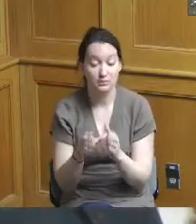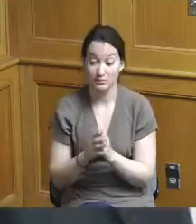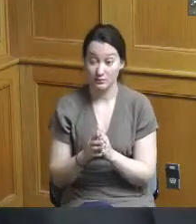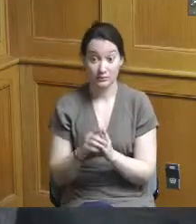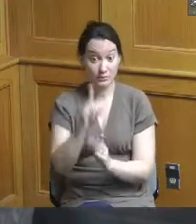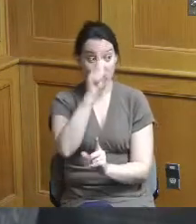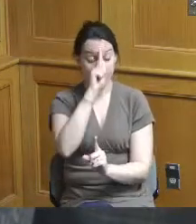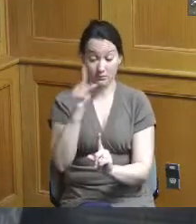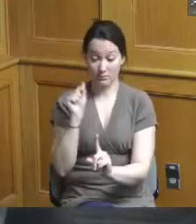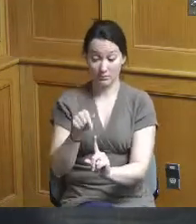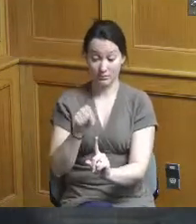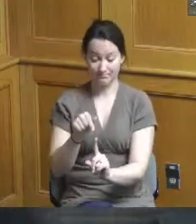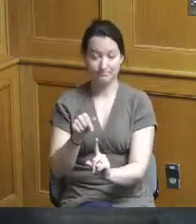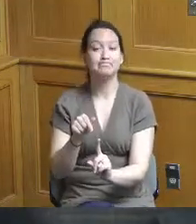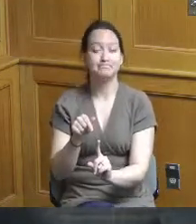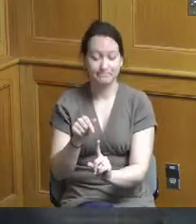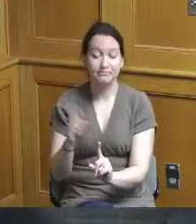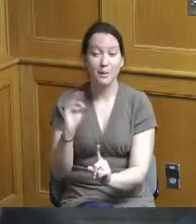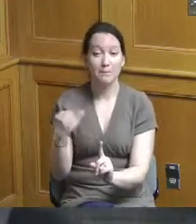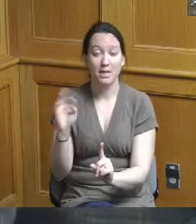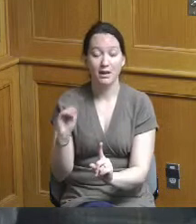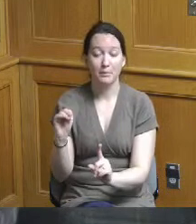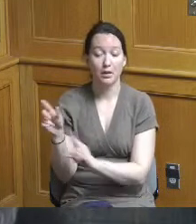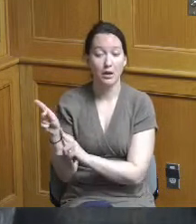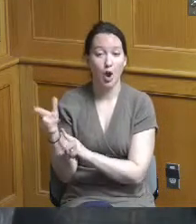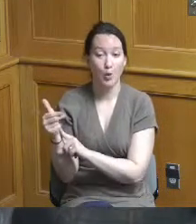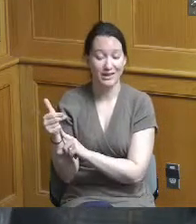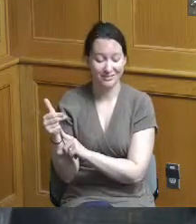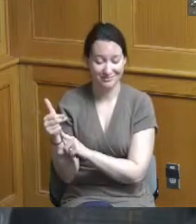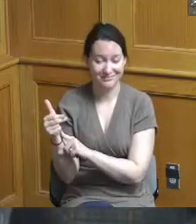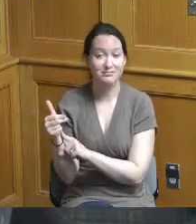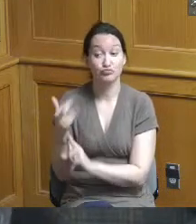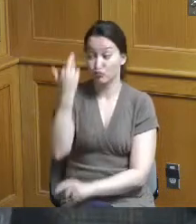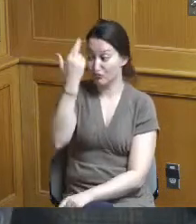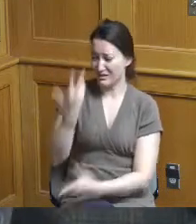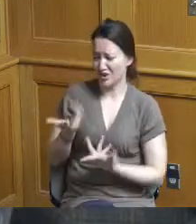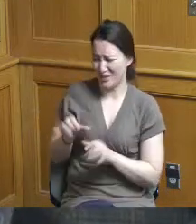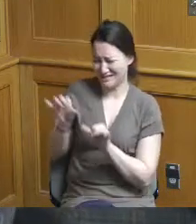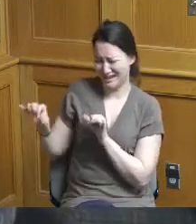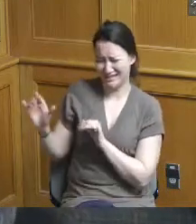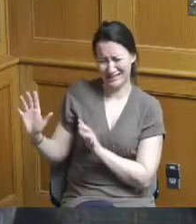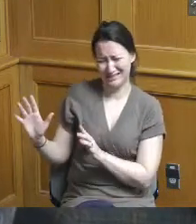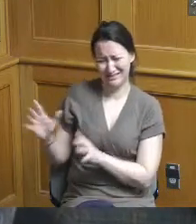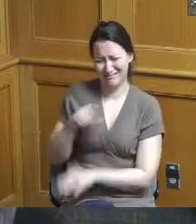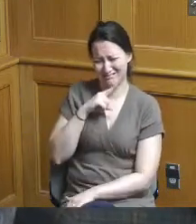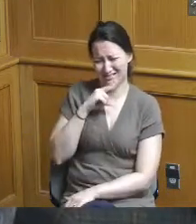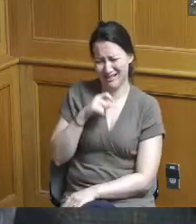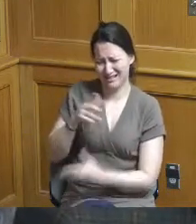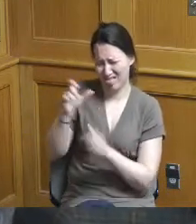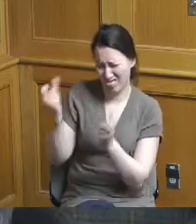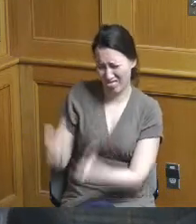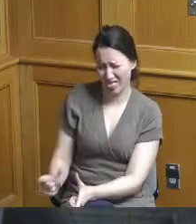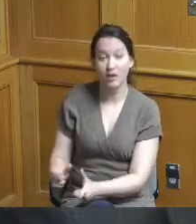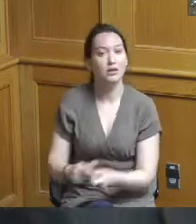always came back was the Millennium Hotel because nobody wants to stay there and secondarily we need